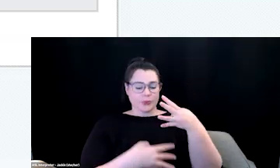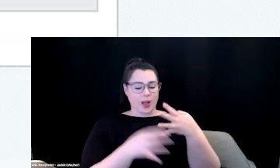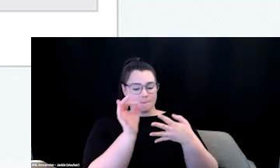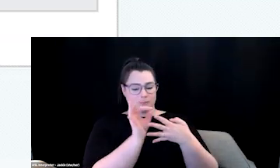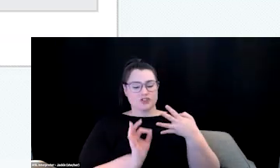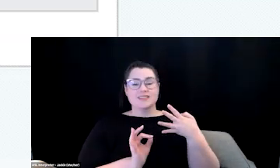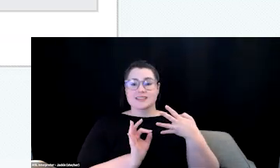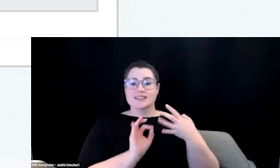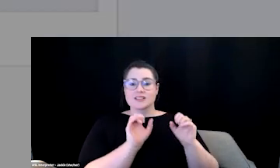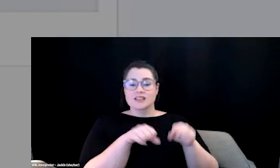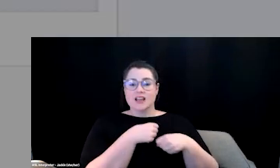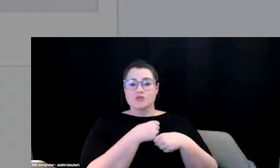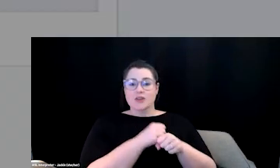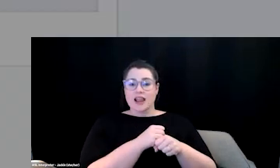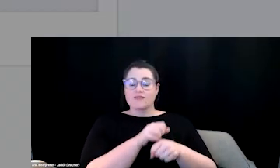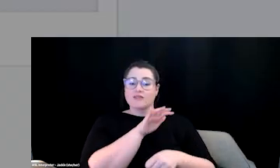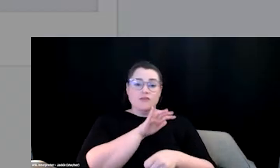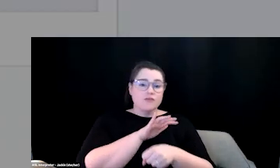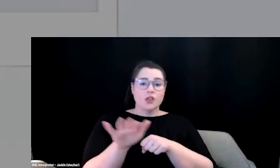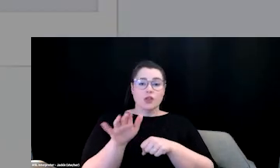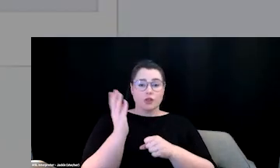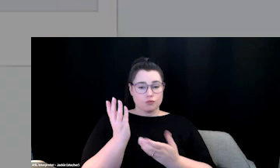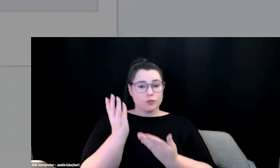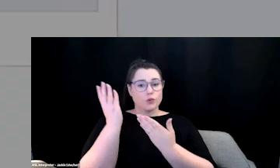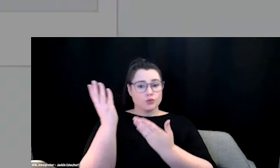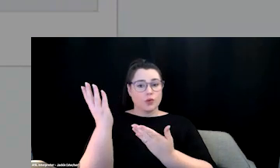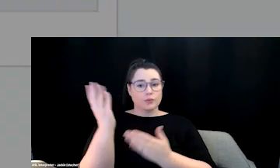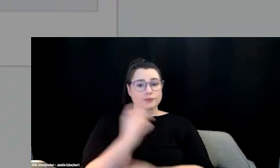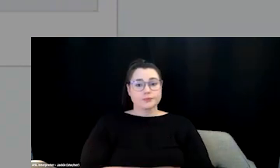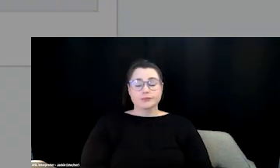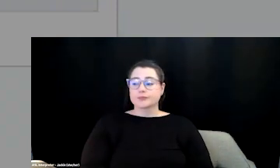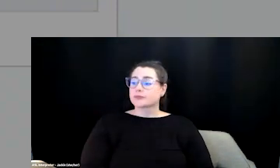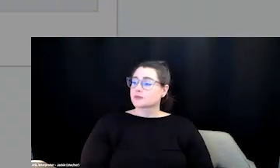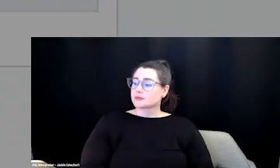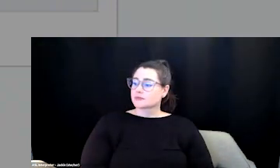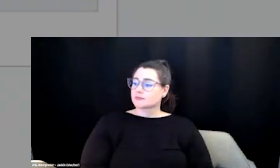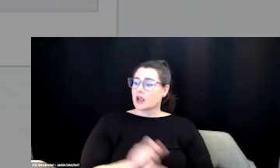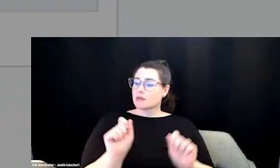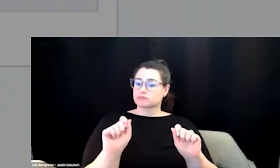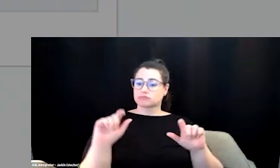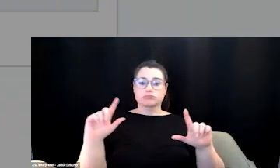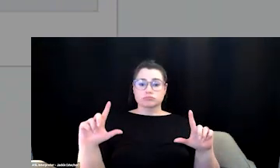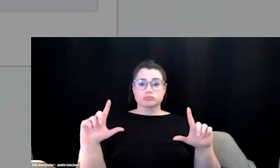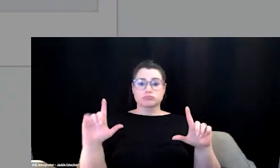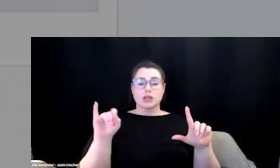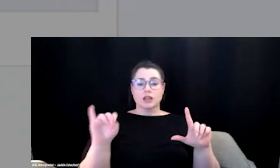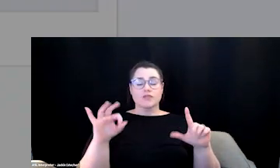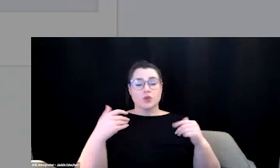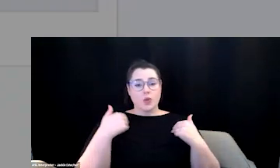I'm going to go ahead and create Full Proposal. And then you're going to be prompted, in case you have more than one organization affiliation,